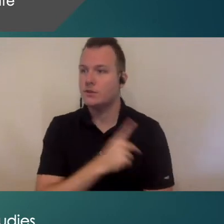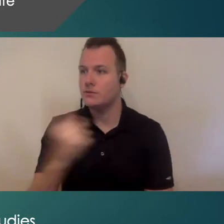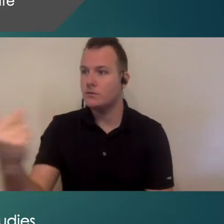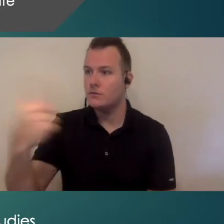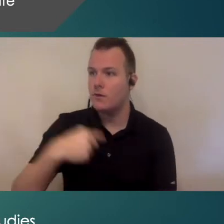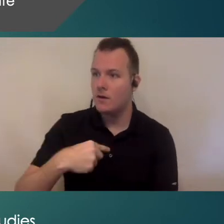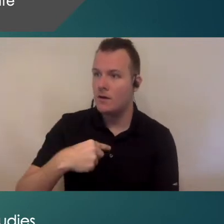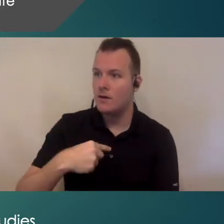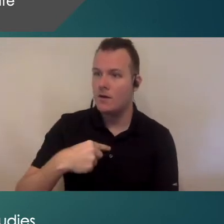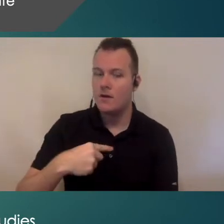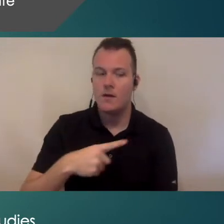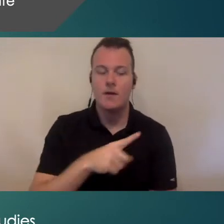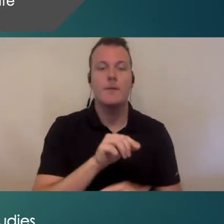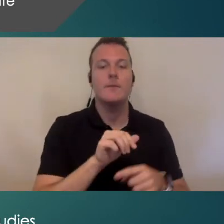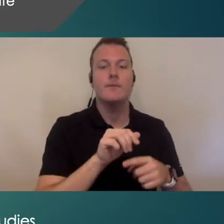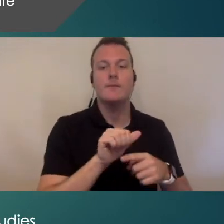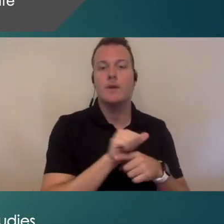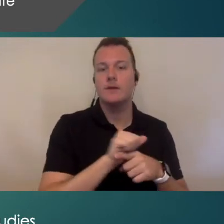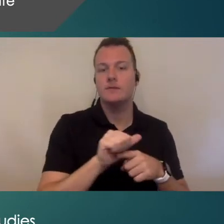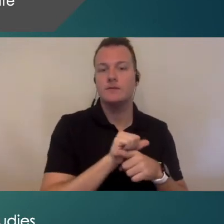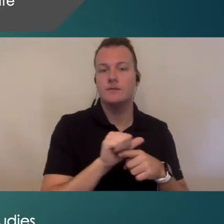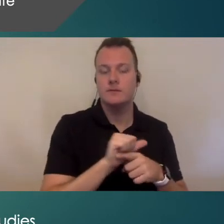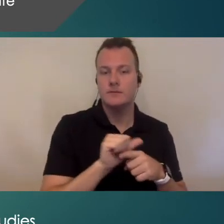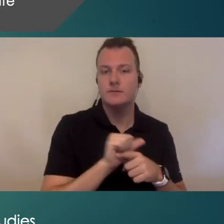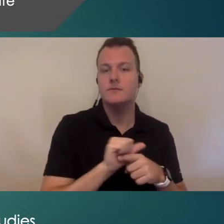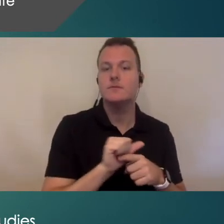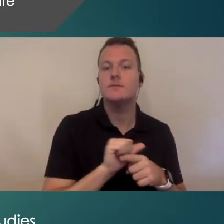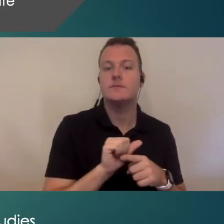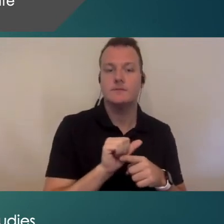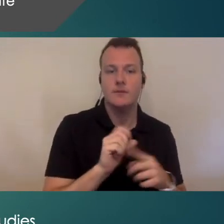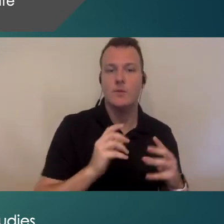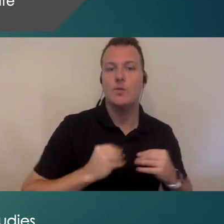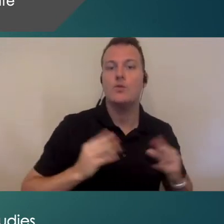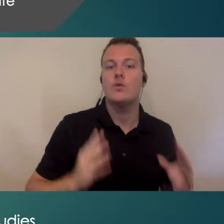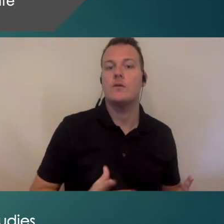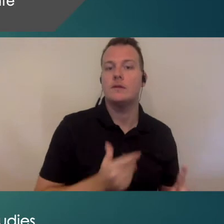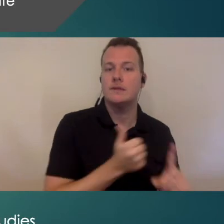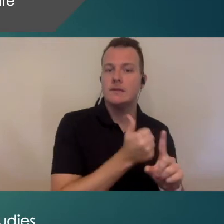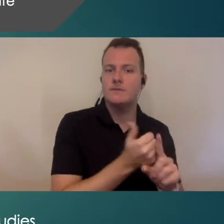arrived, the practice owner asked if she'd like to shadow him while he saw a